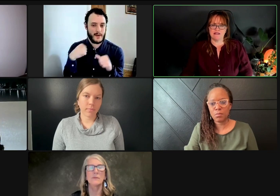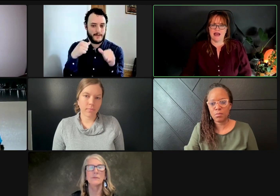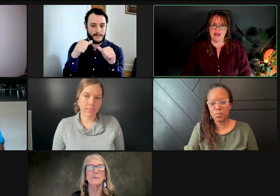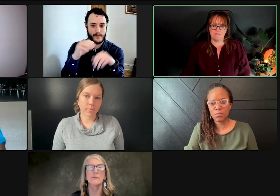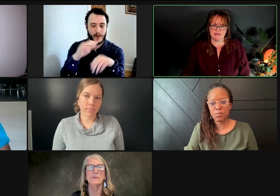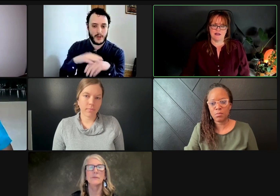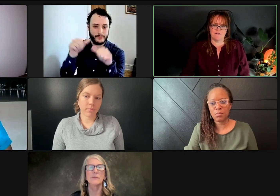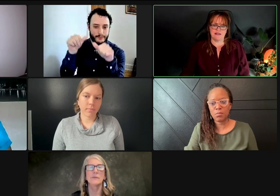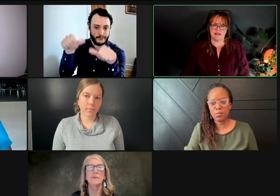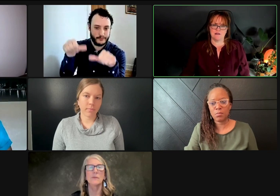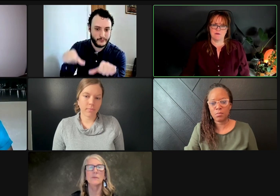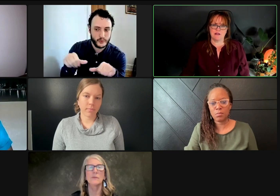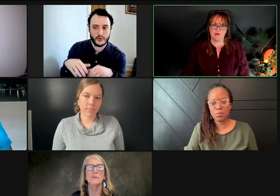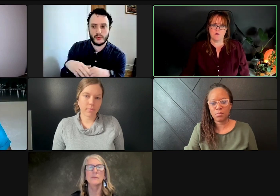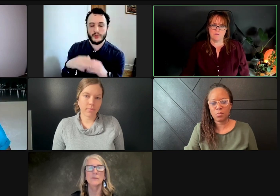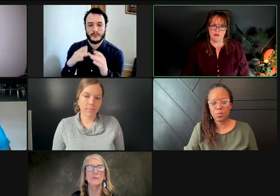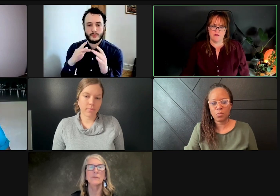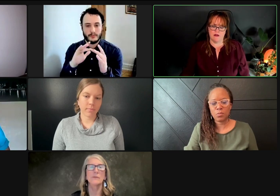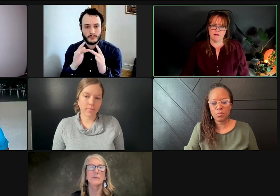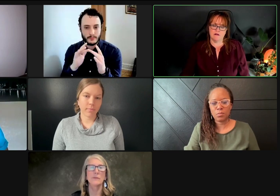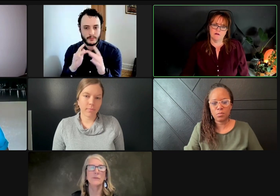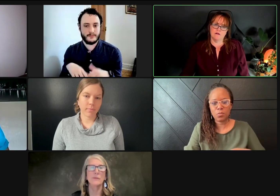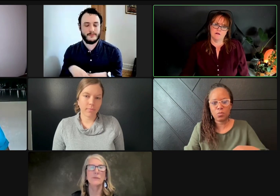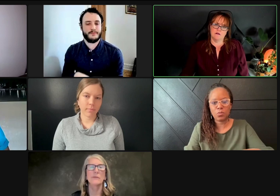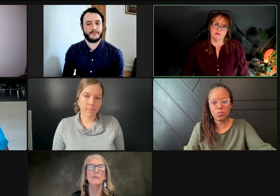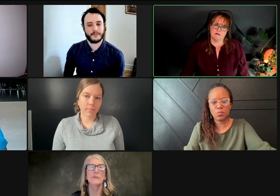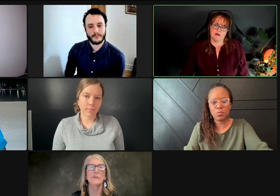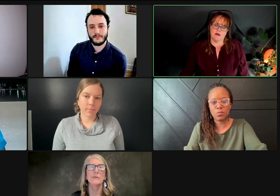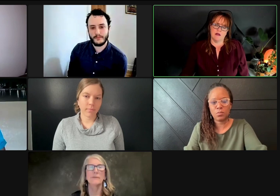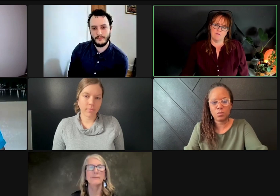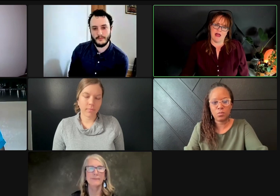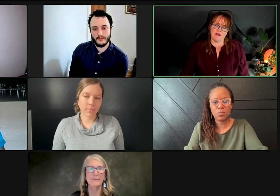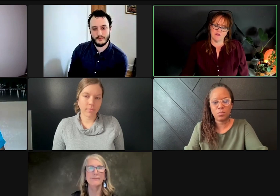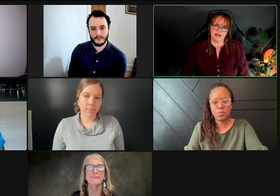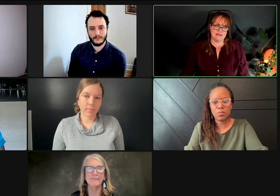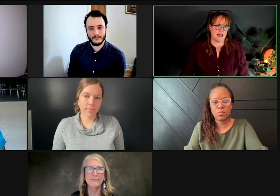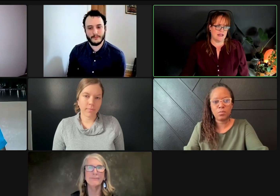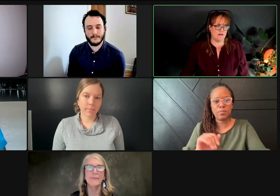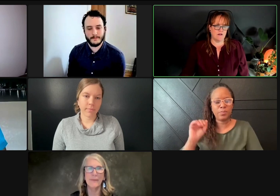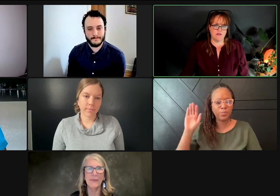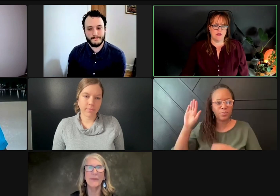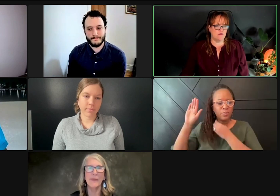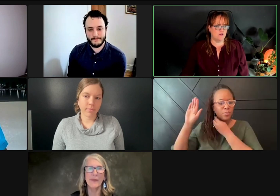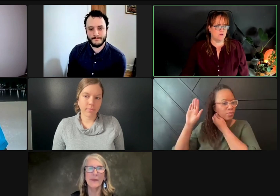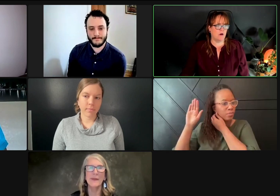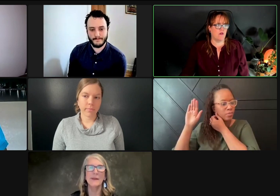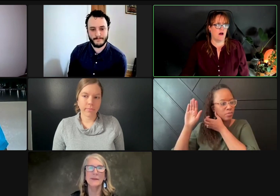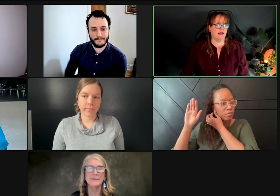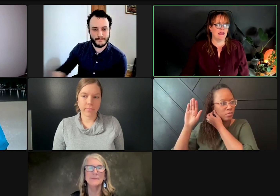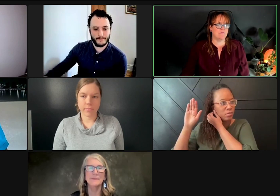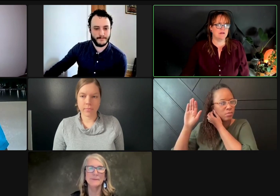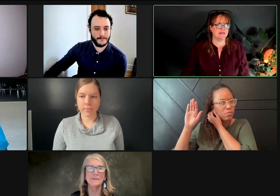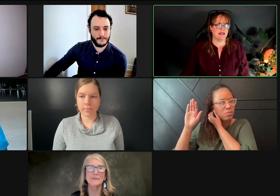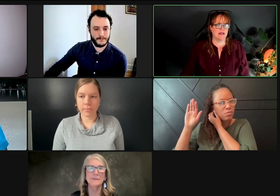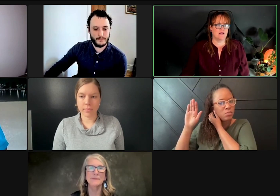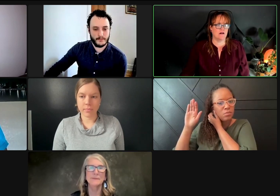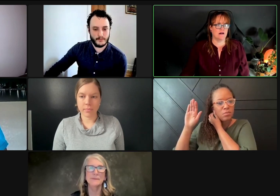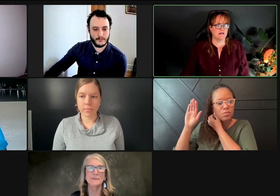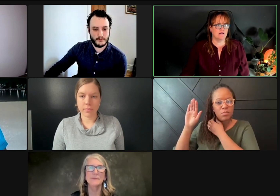What types of accessibility will be there? And advertise that in everything you do both on campus and online.